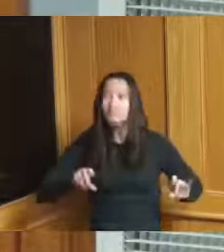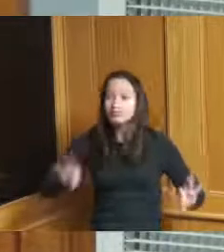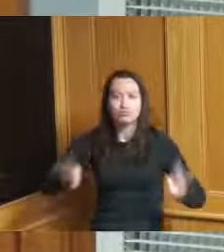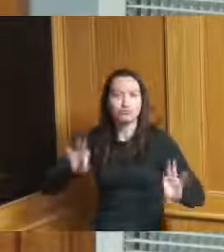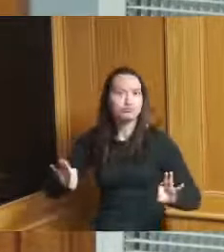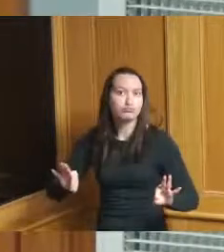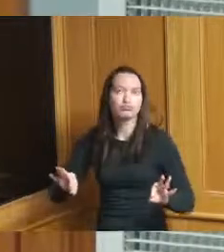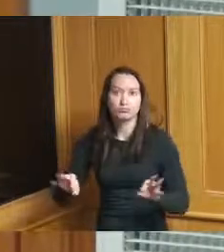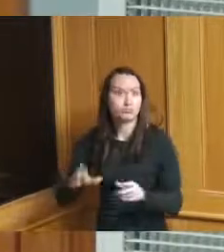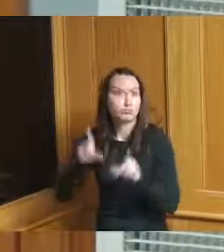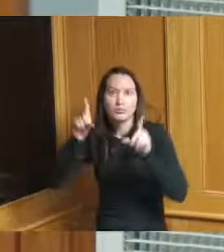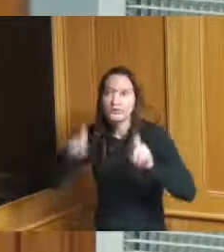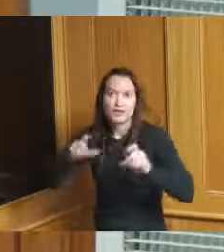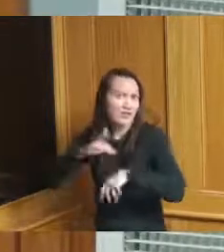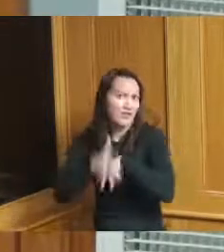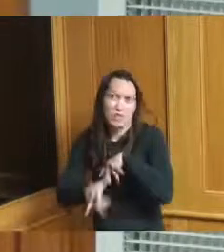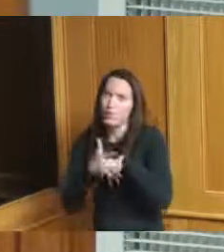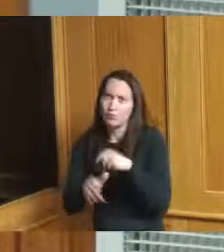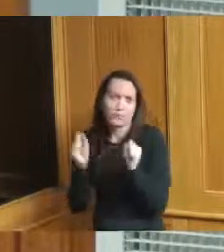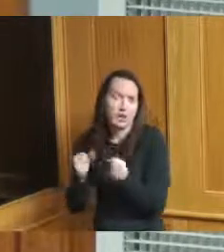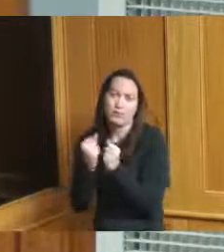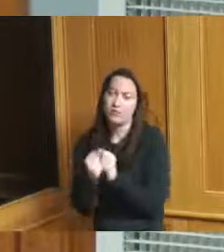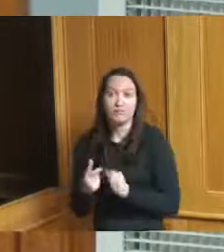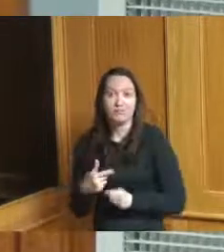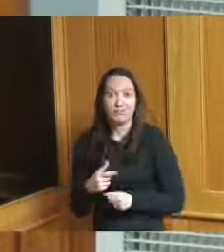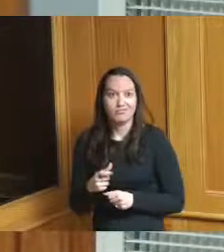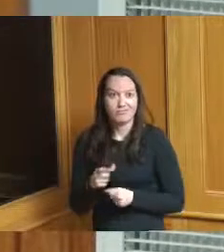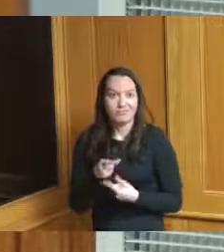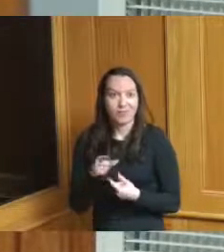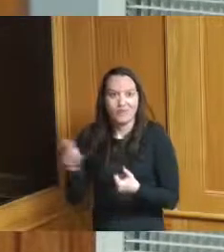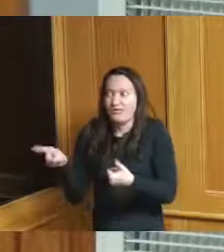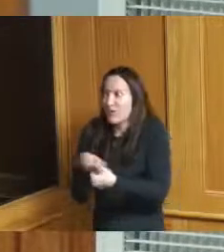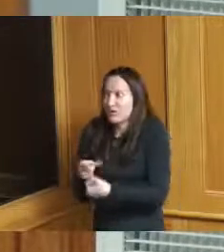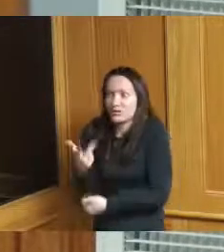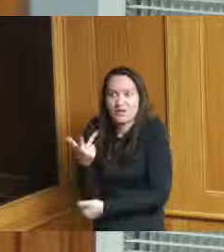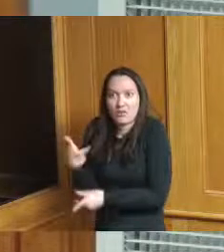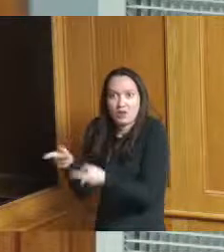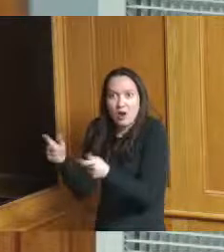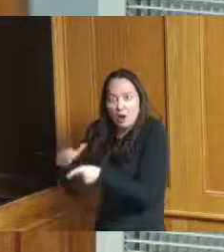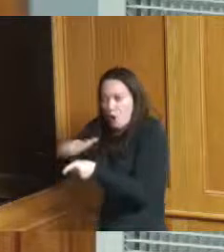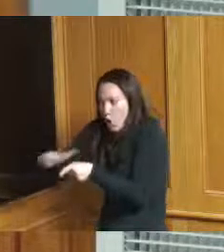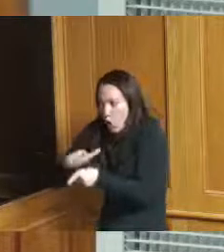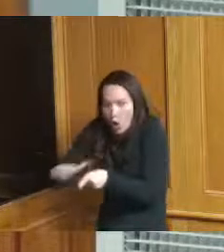are tests available like I didn't have to look the first three spots that I looked one east one north